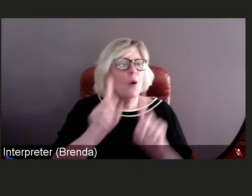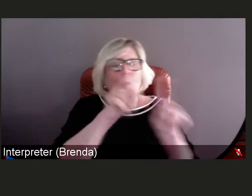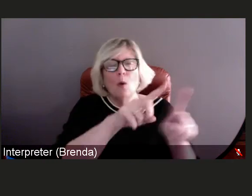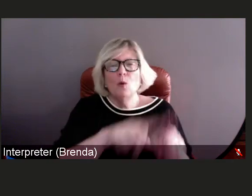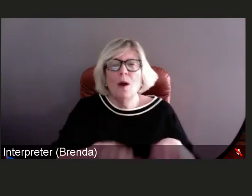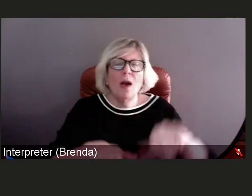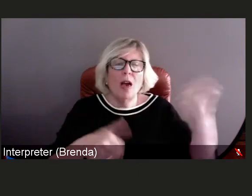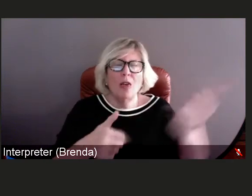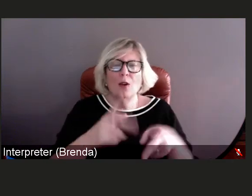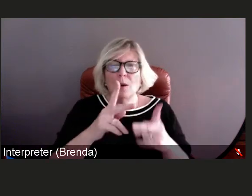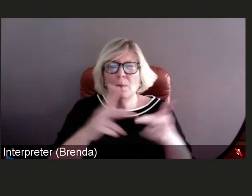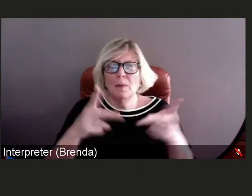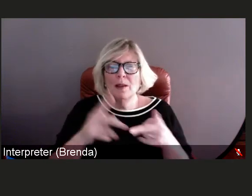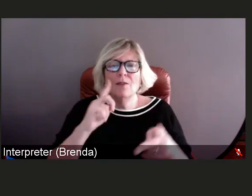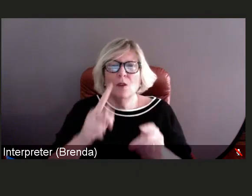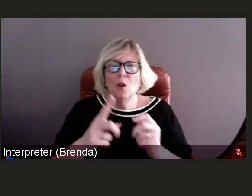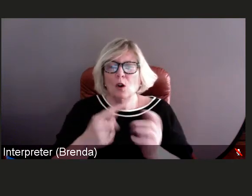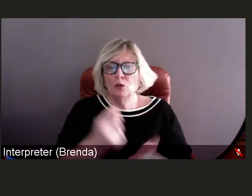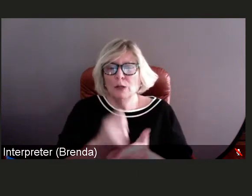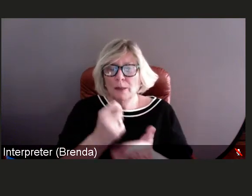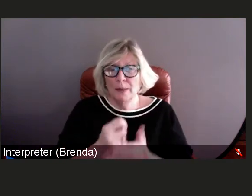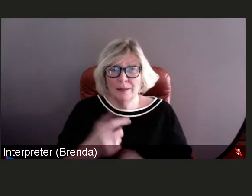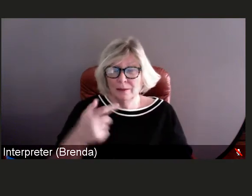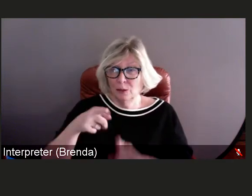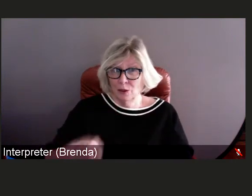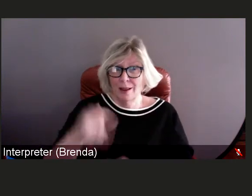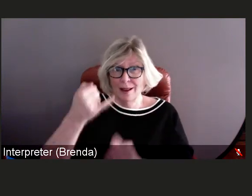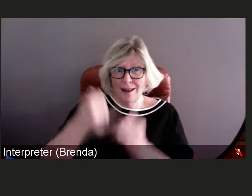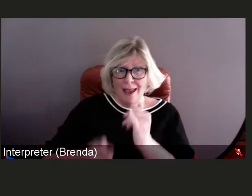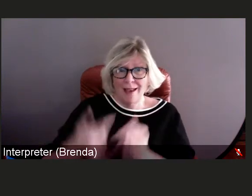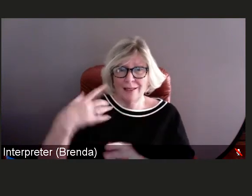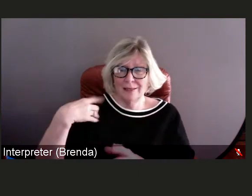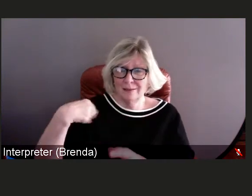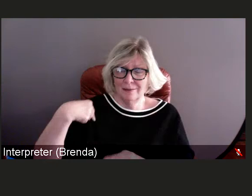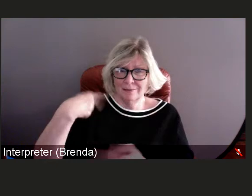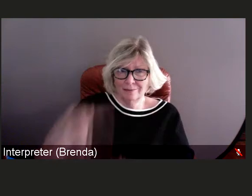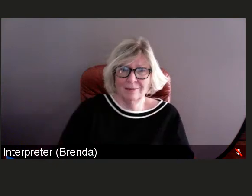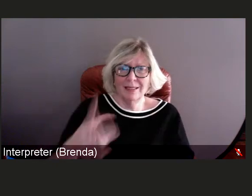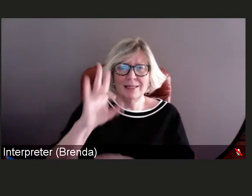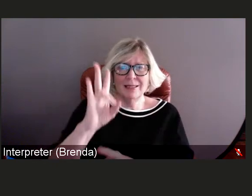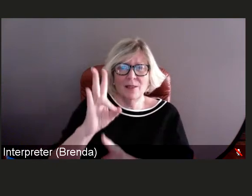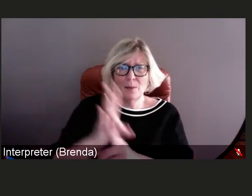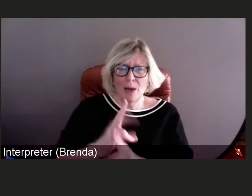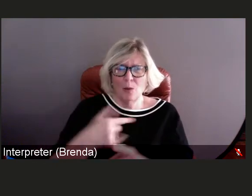In the last seven months alone, we have worked very hard to expand our primary care